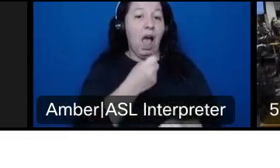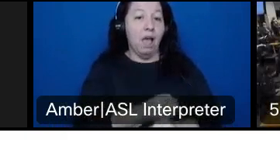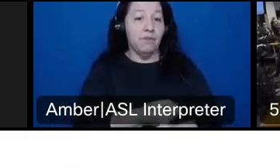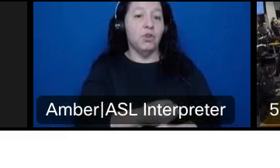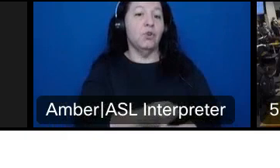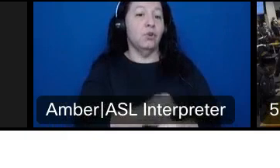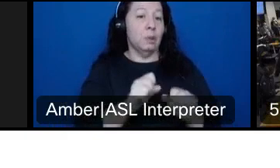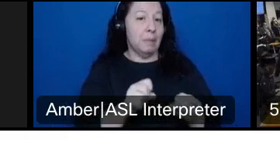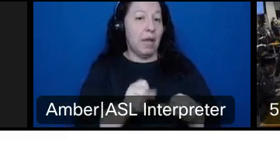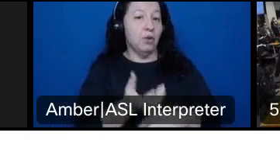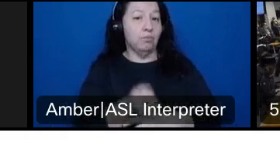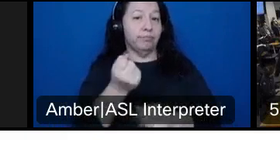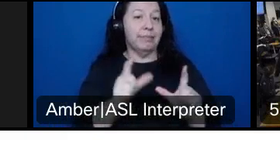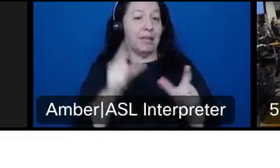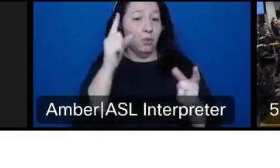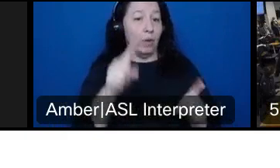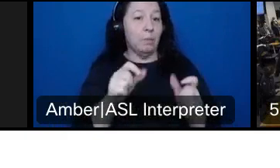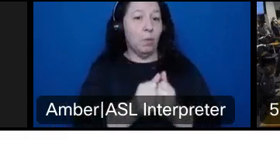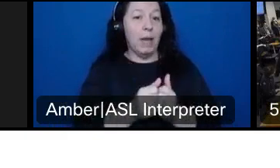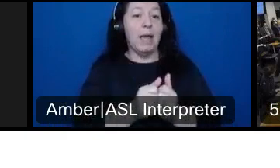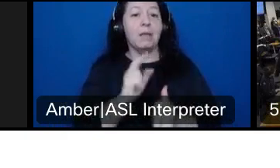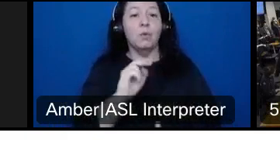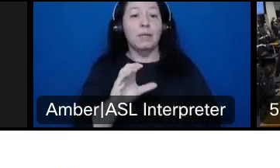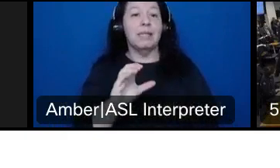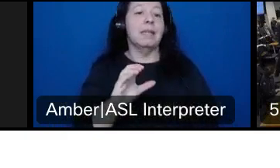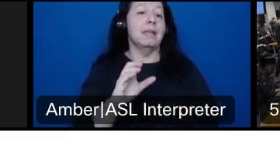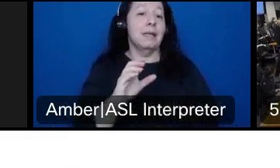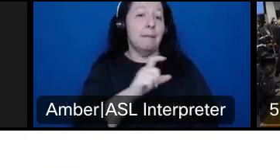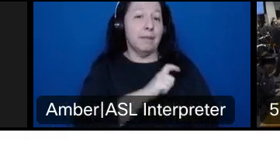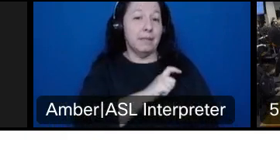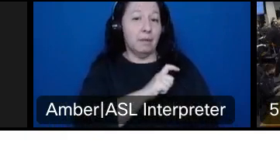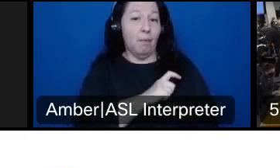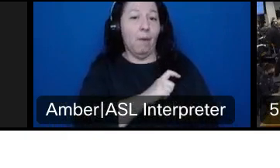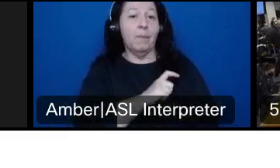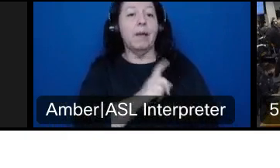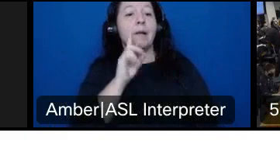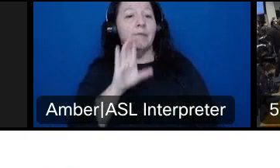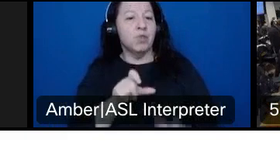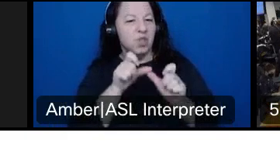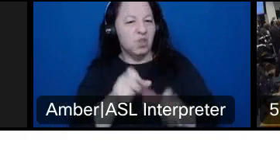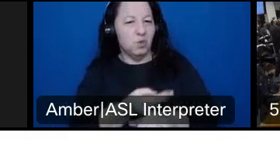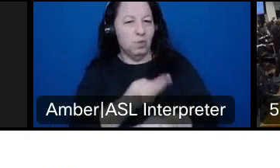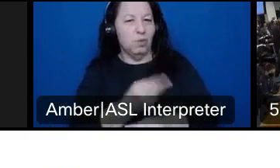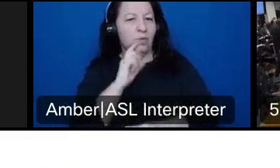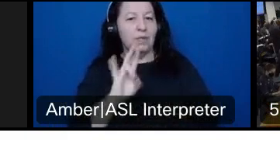The licensee always continue use and occupancy of 75 square feet of space on the roof. roof